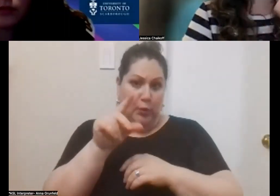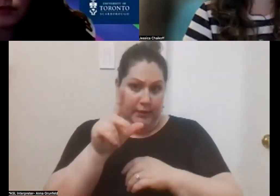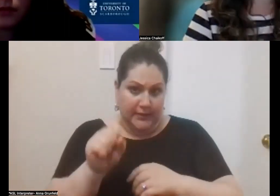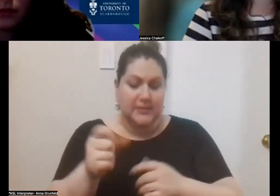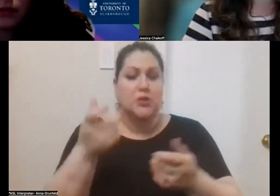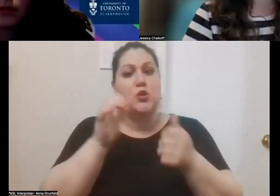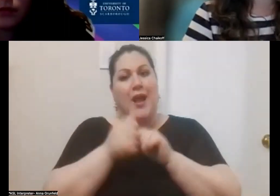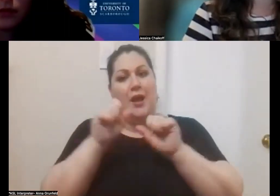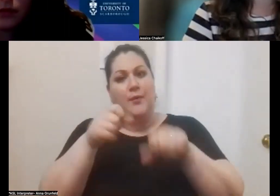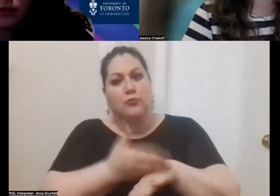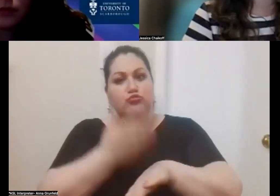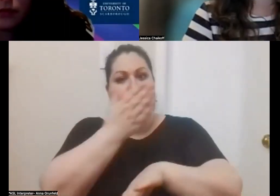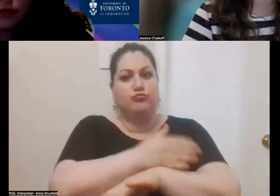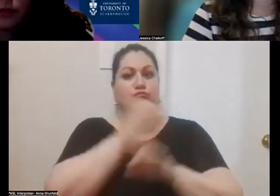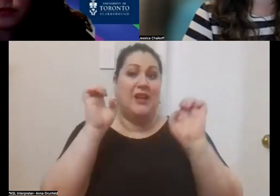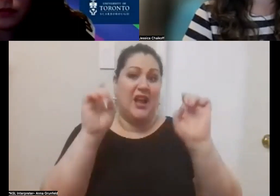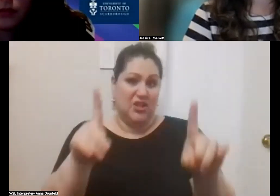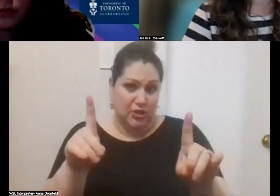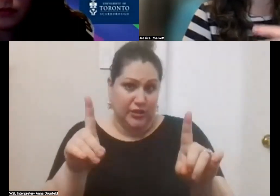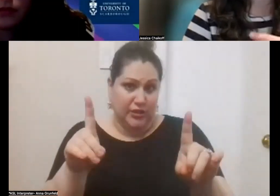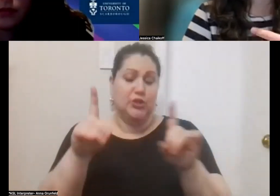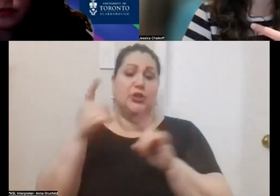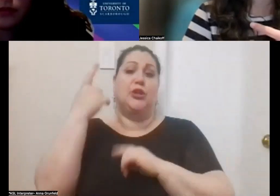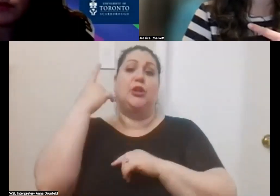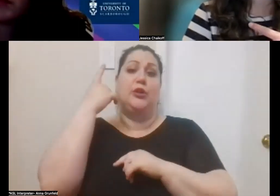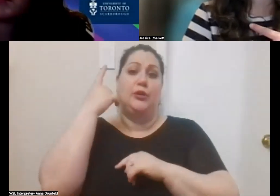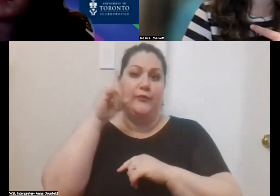First, we're hoping to identify the barriers, but also make it more accessible.